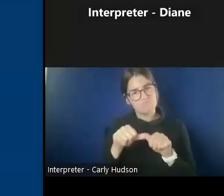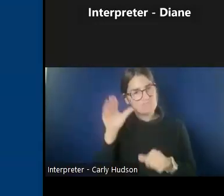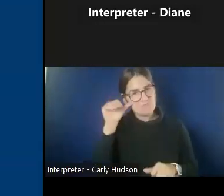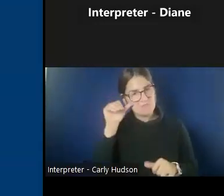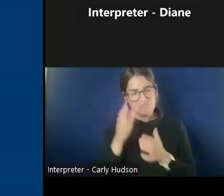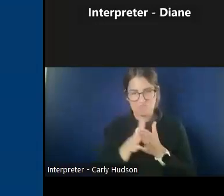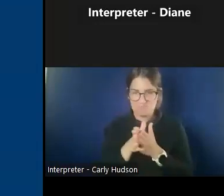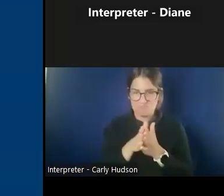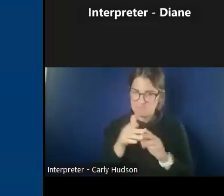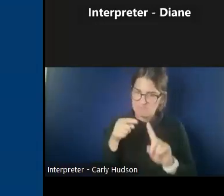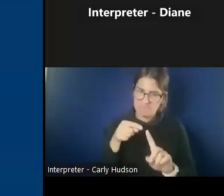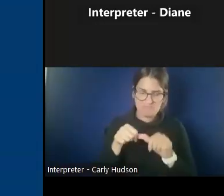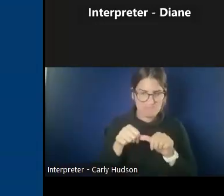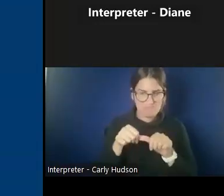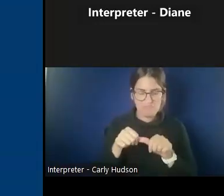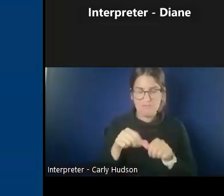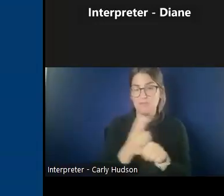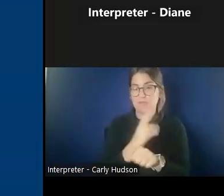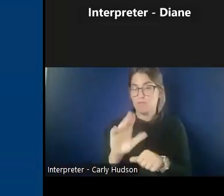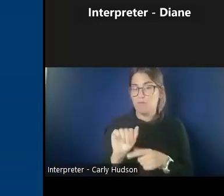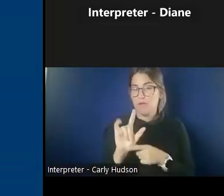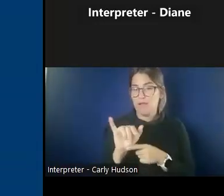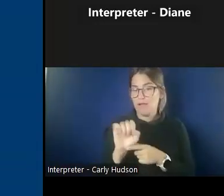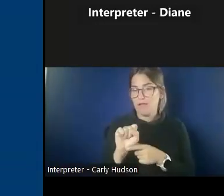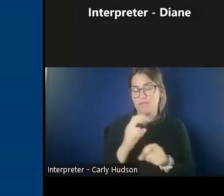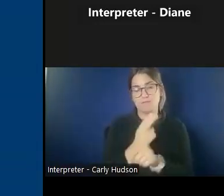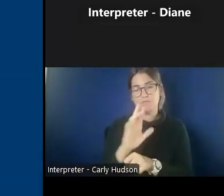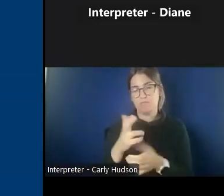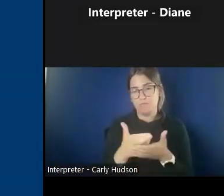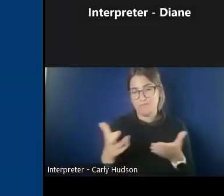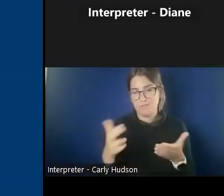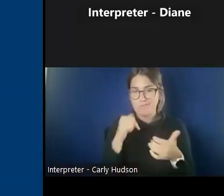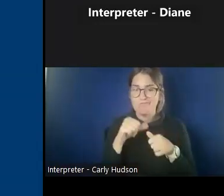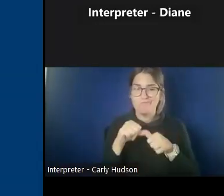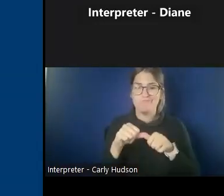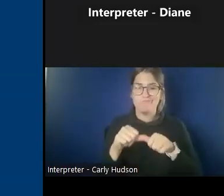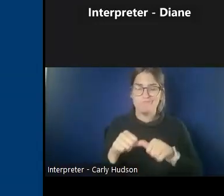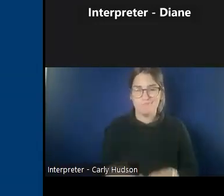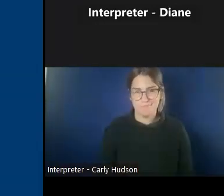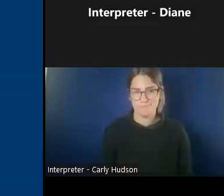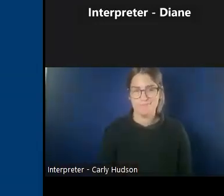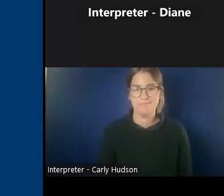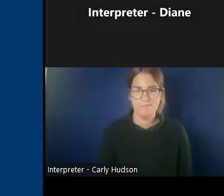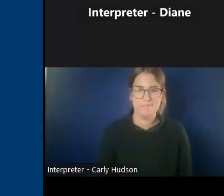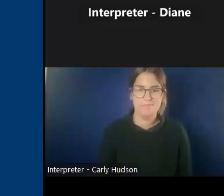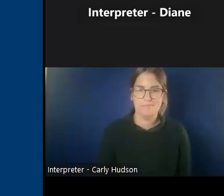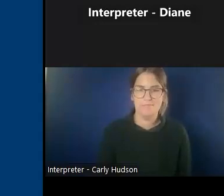your resources um that's what's really going to keep your stamina going um I guess I will